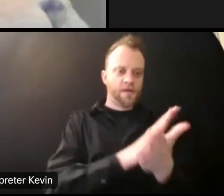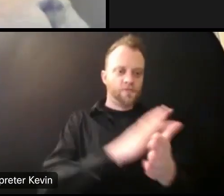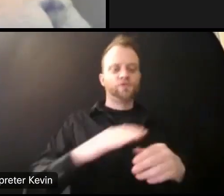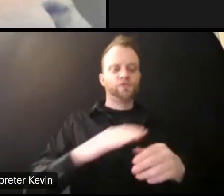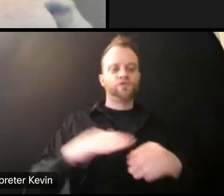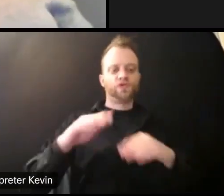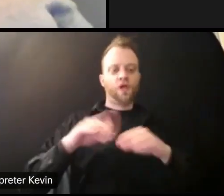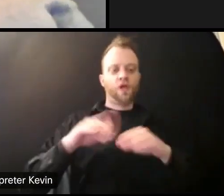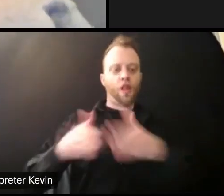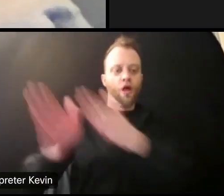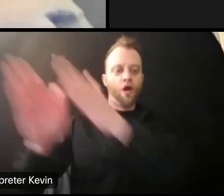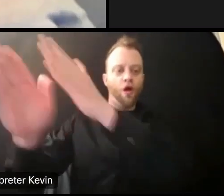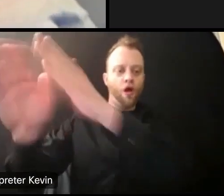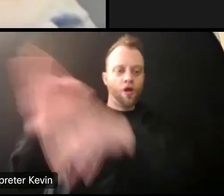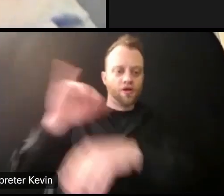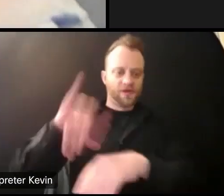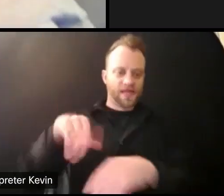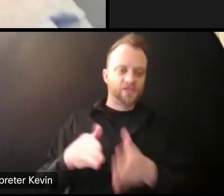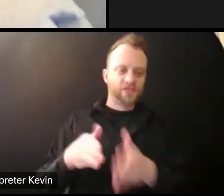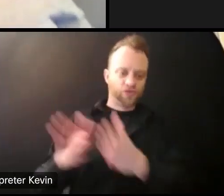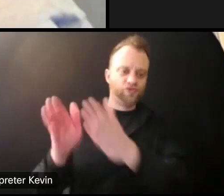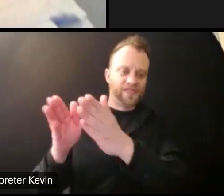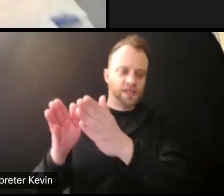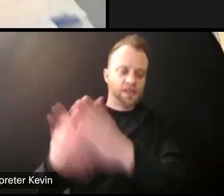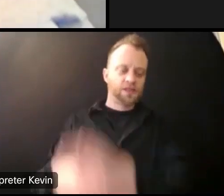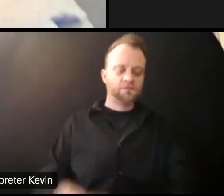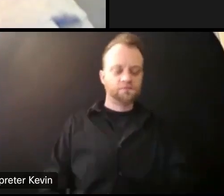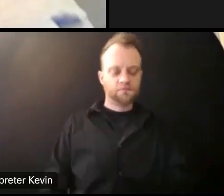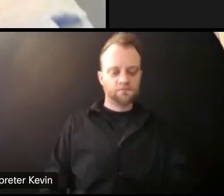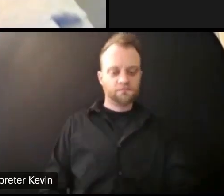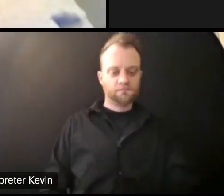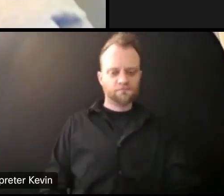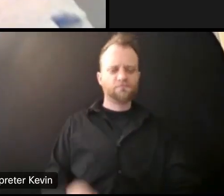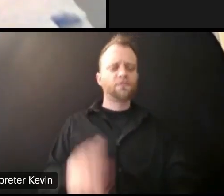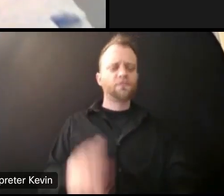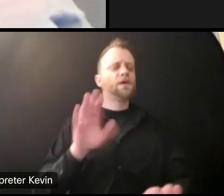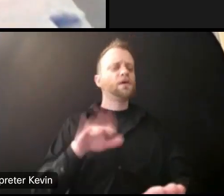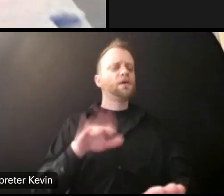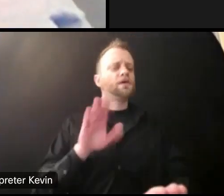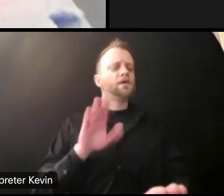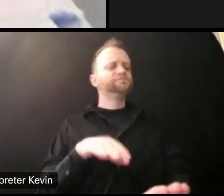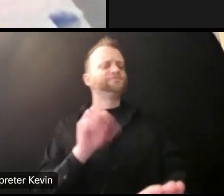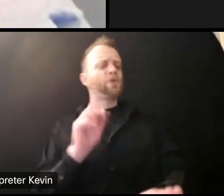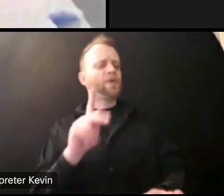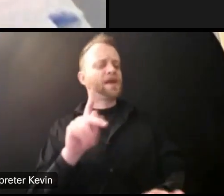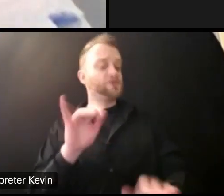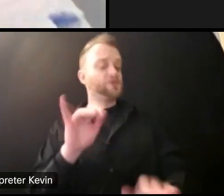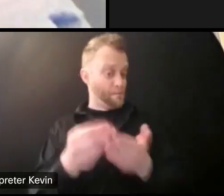conversation. (Glover) Okay, so the money that you mentioned earlier to certain new districts ... do